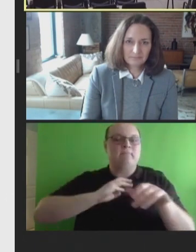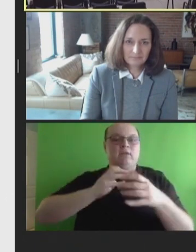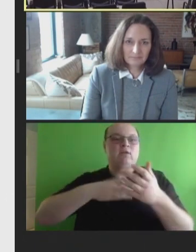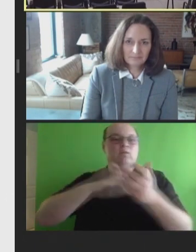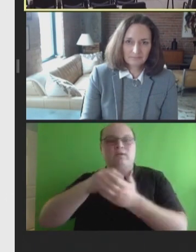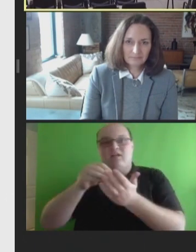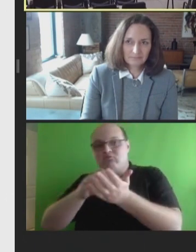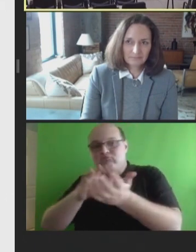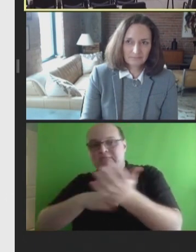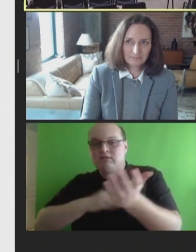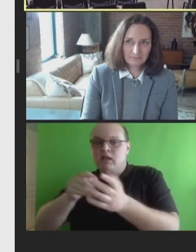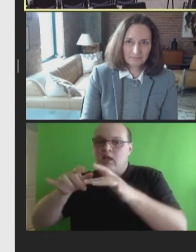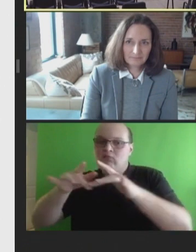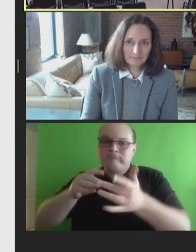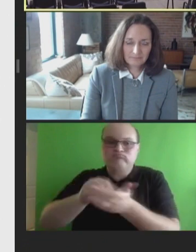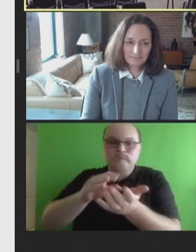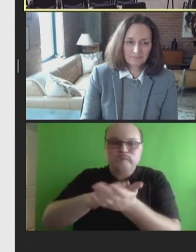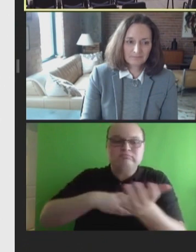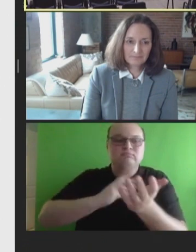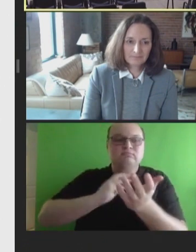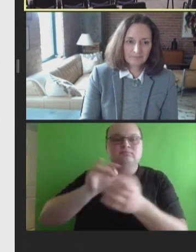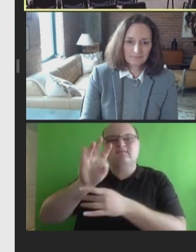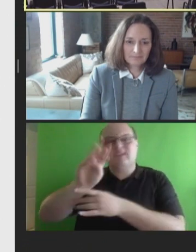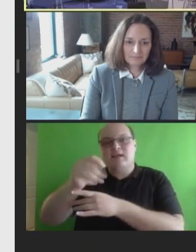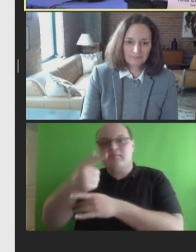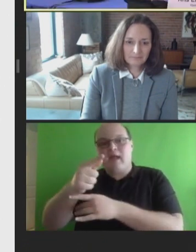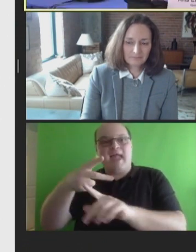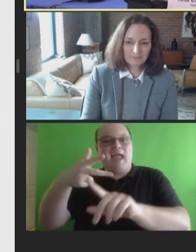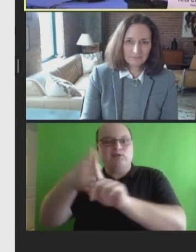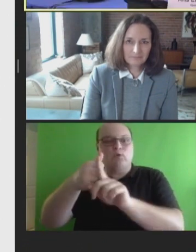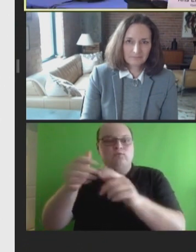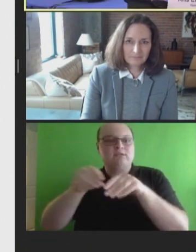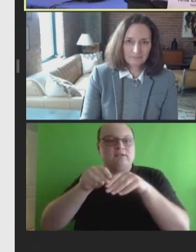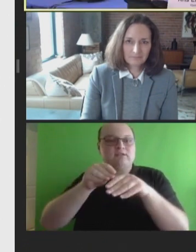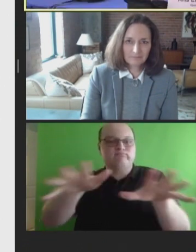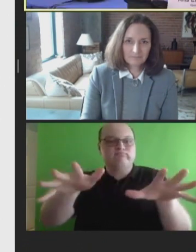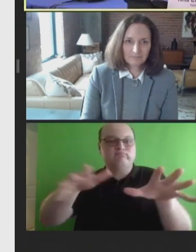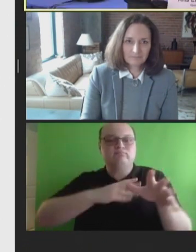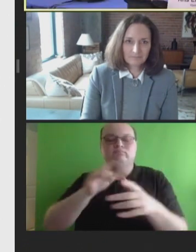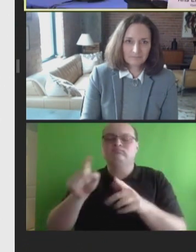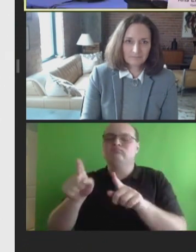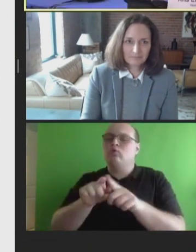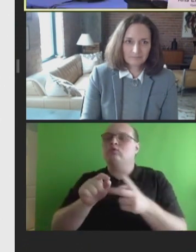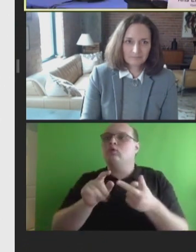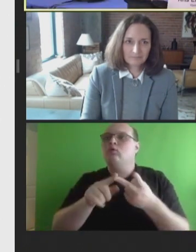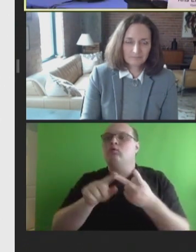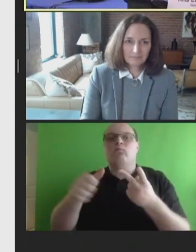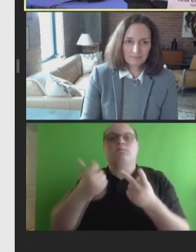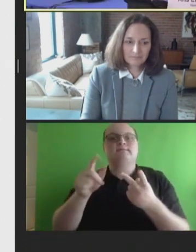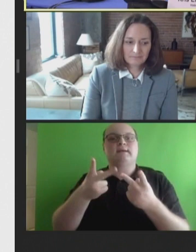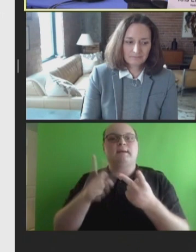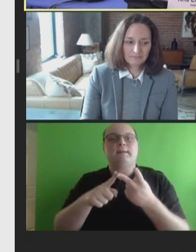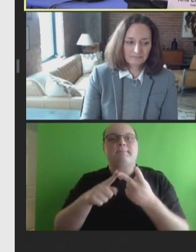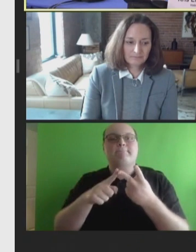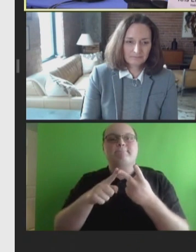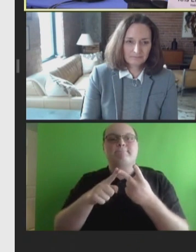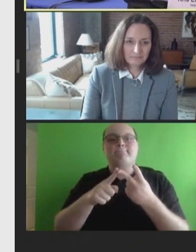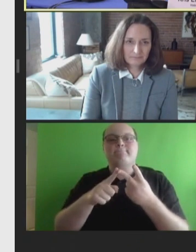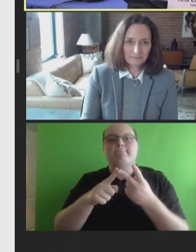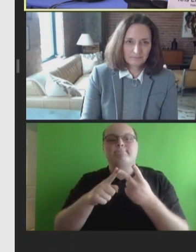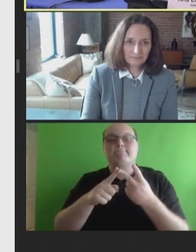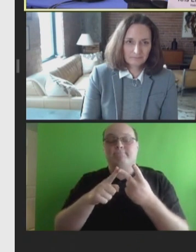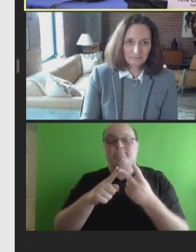tracking nirsevimab doses administered. And then my other question -- let's see here -- also,